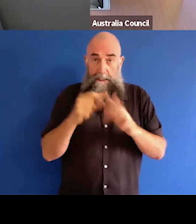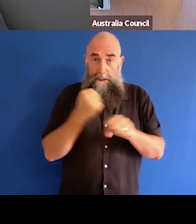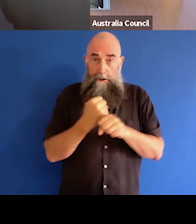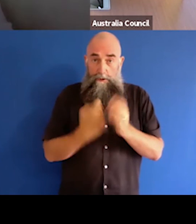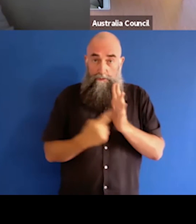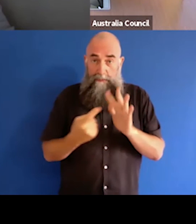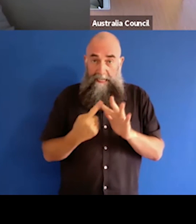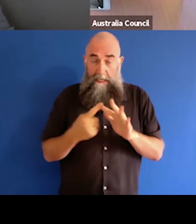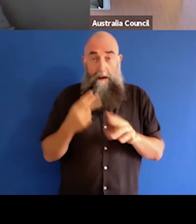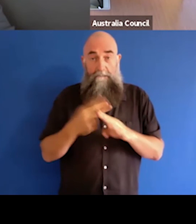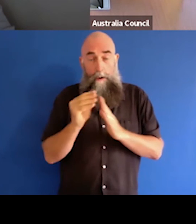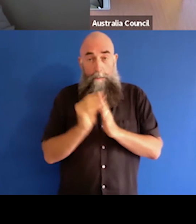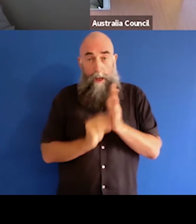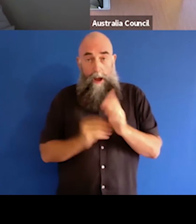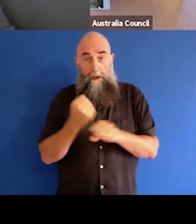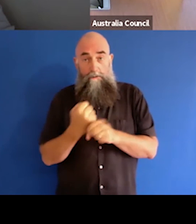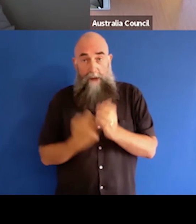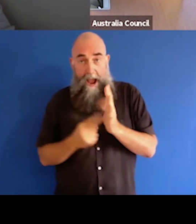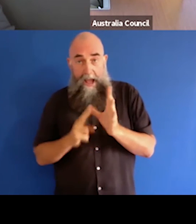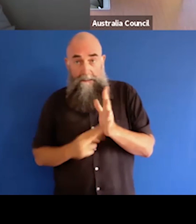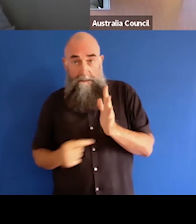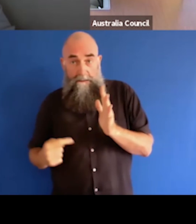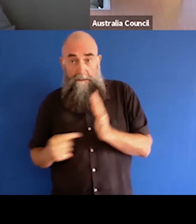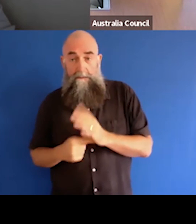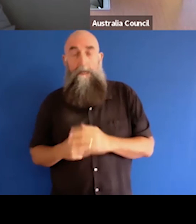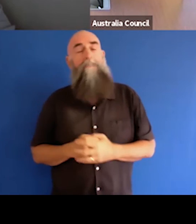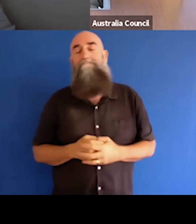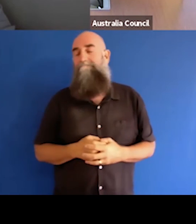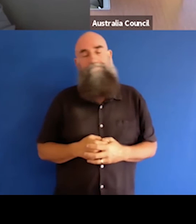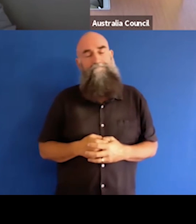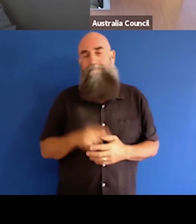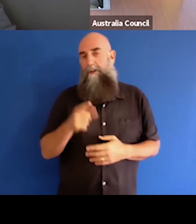Basically, the answer to that, it's not it's not expected or required that you have a professional